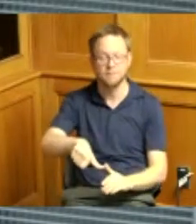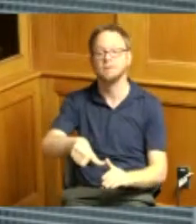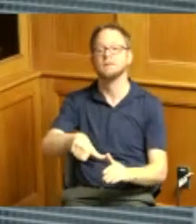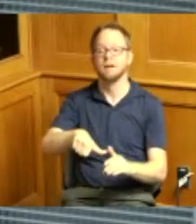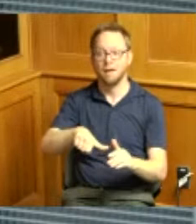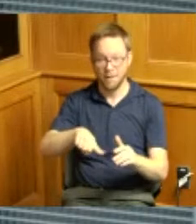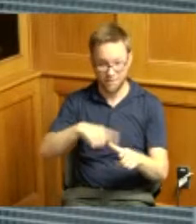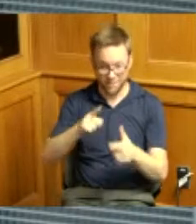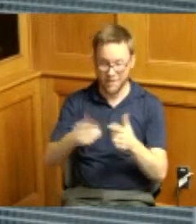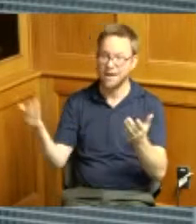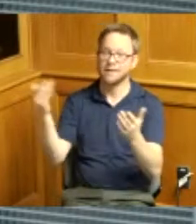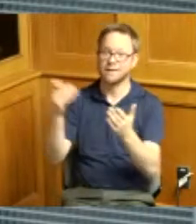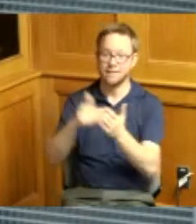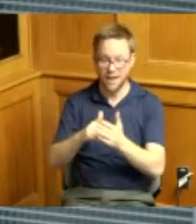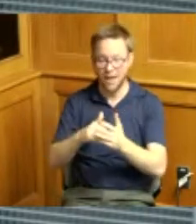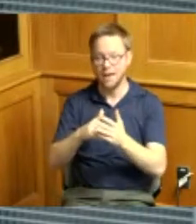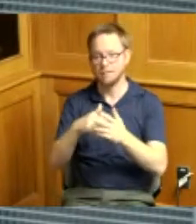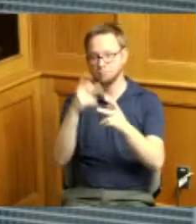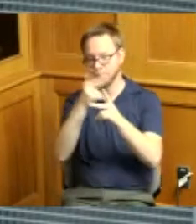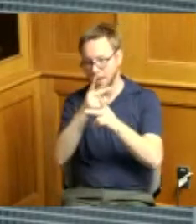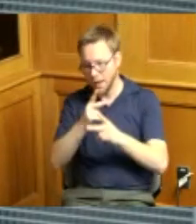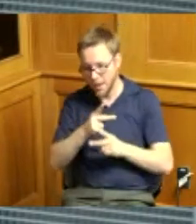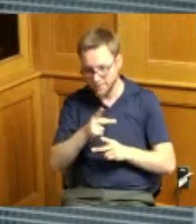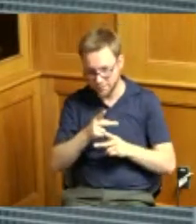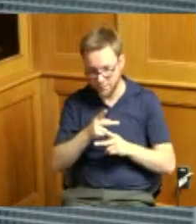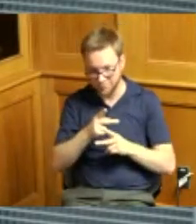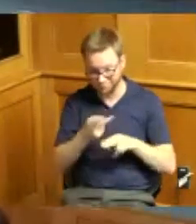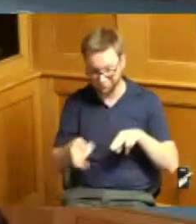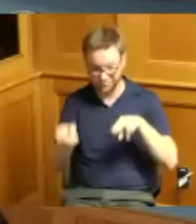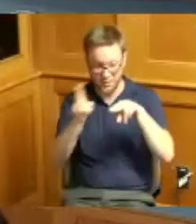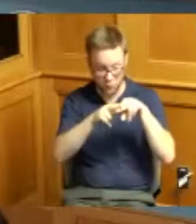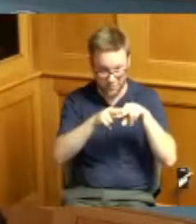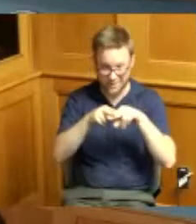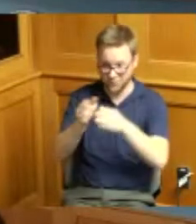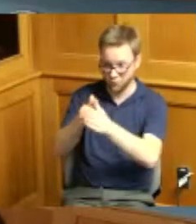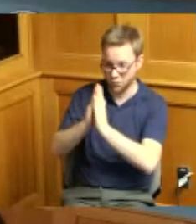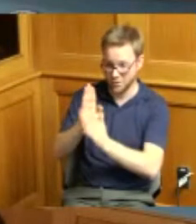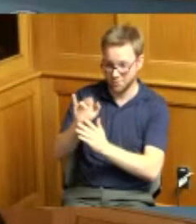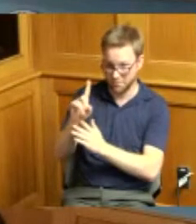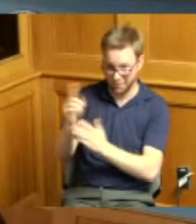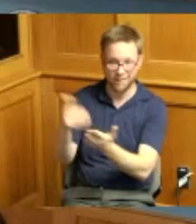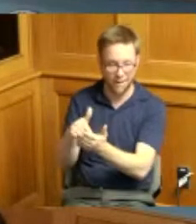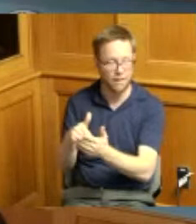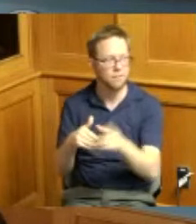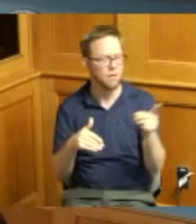a higher Engineer's estimate Madam President if I could just briefly on this because I spoke with